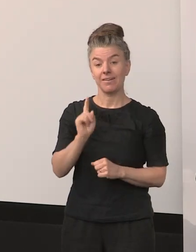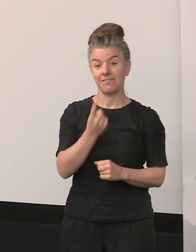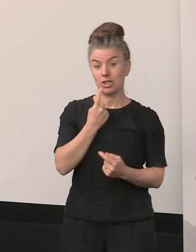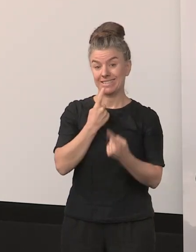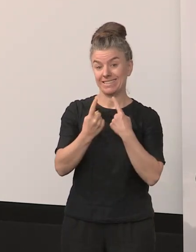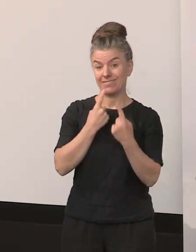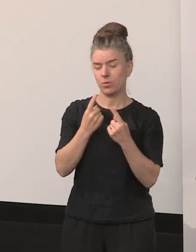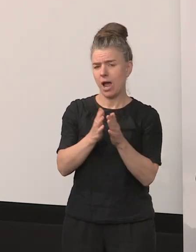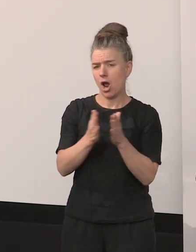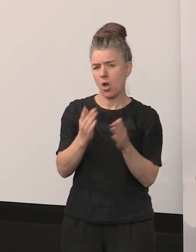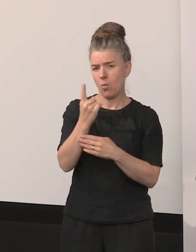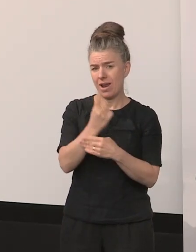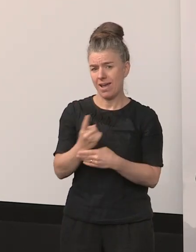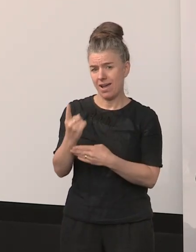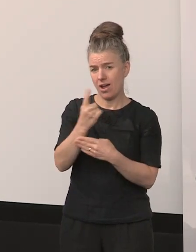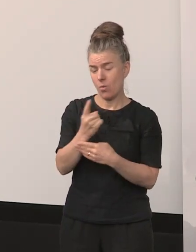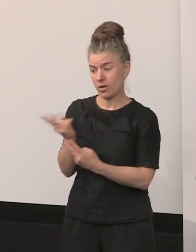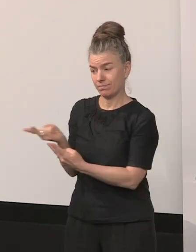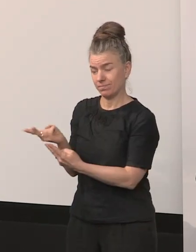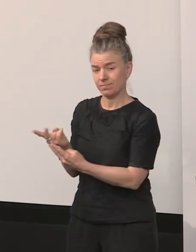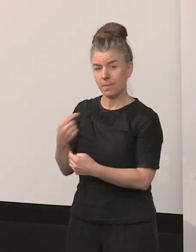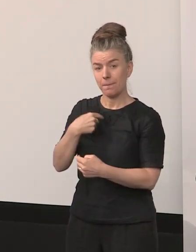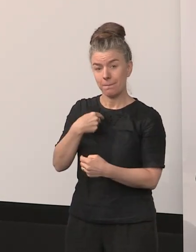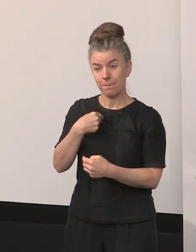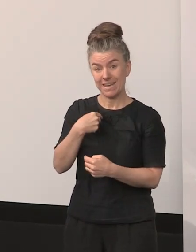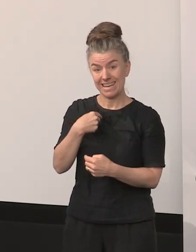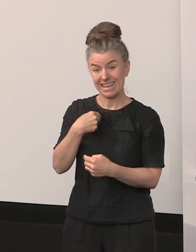What I can say is that the first